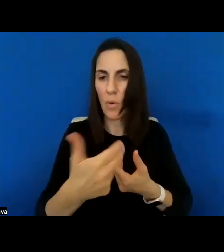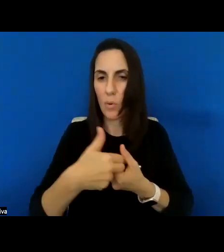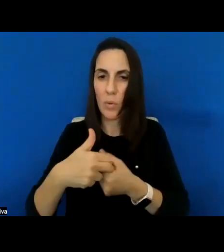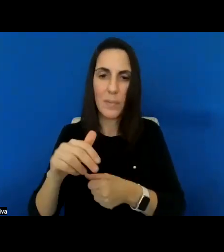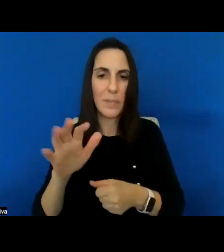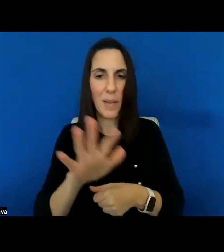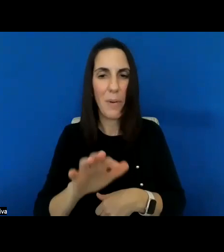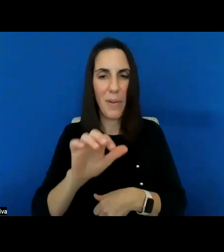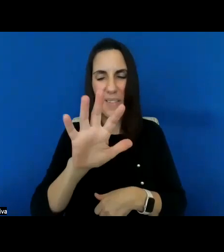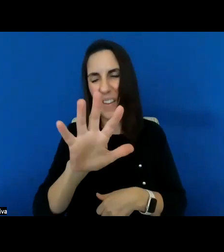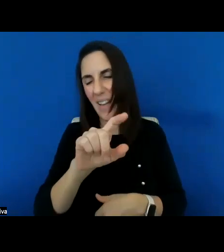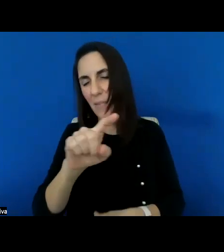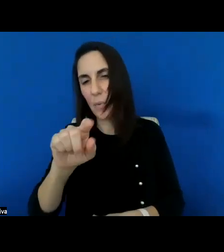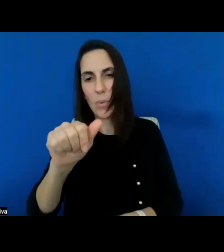11:41:31 of those accounts have a prepaid debit card.